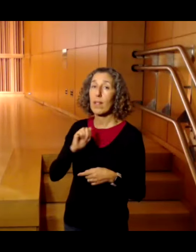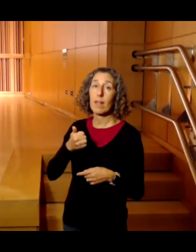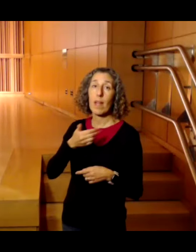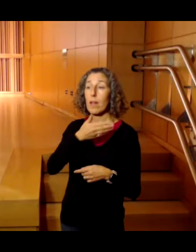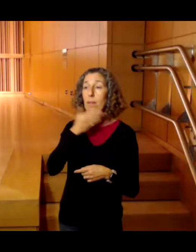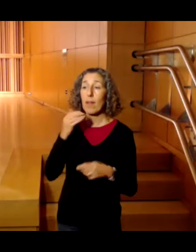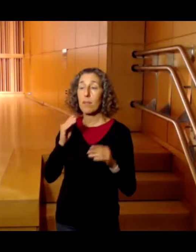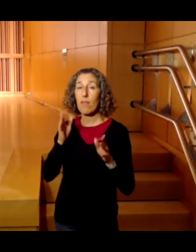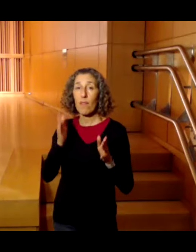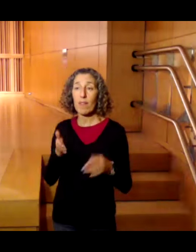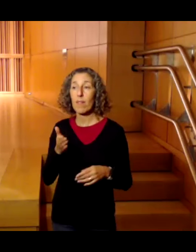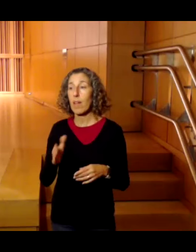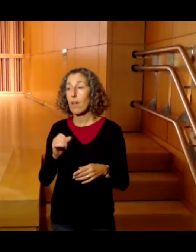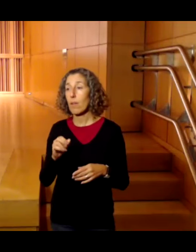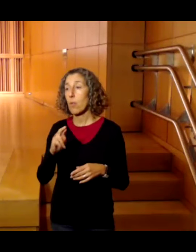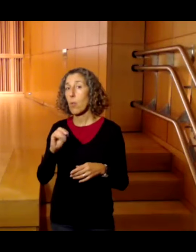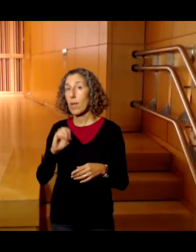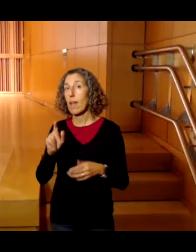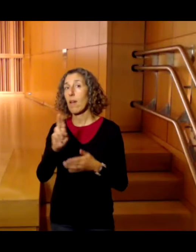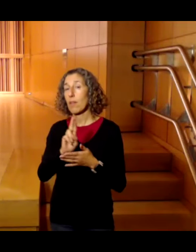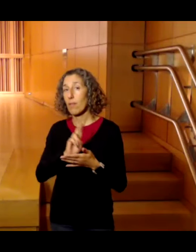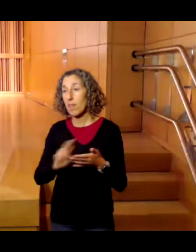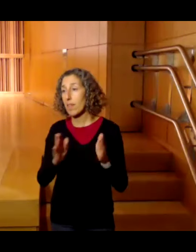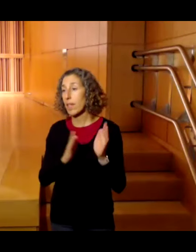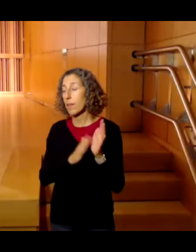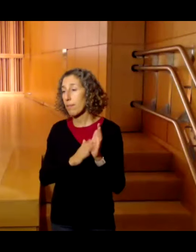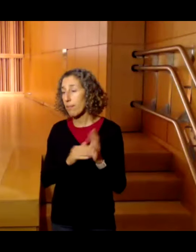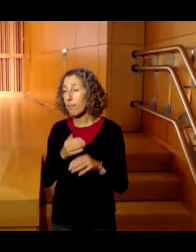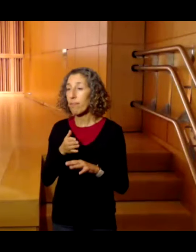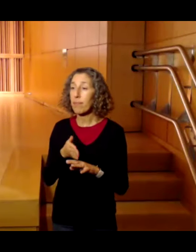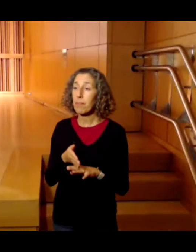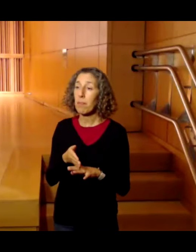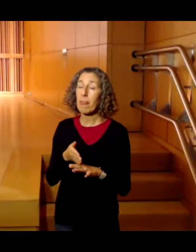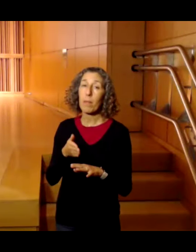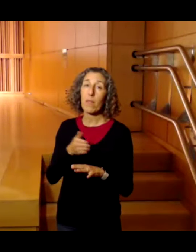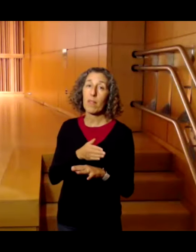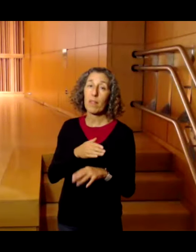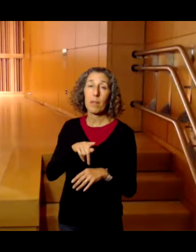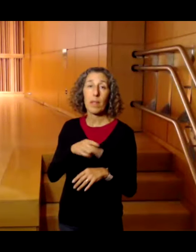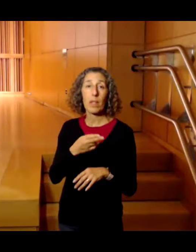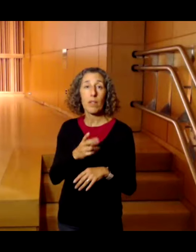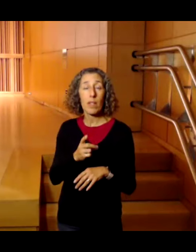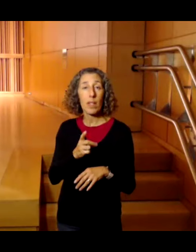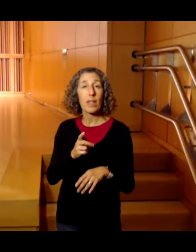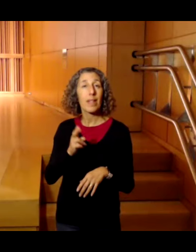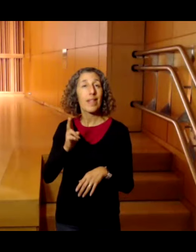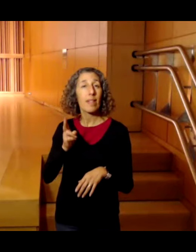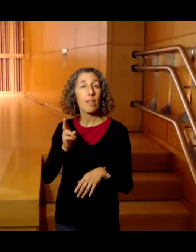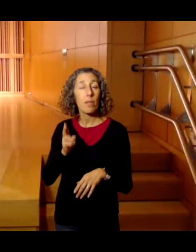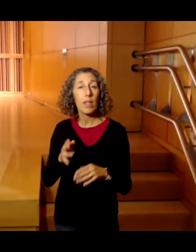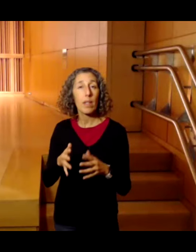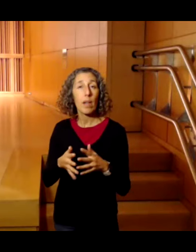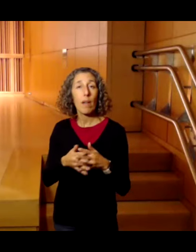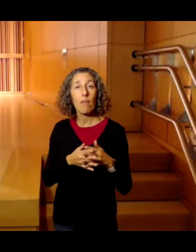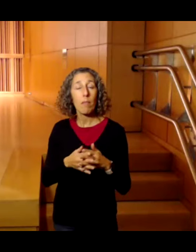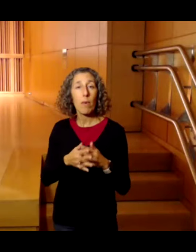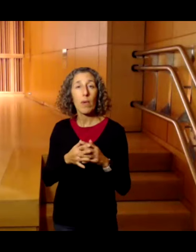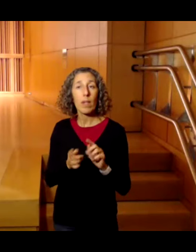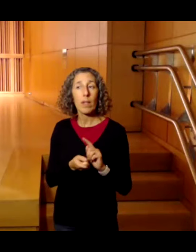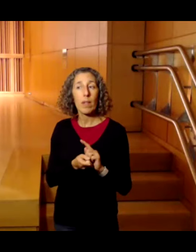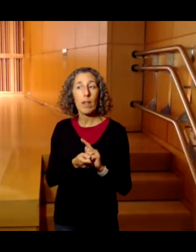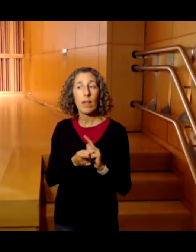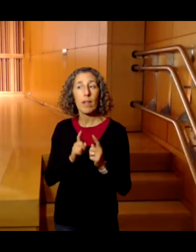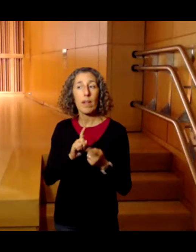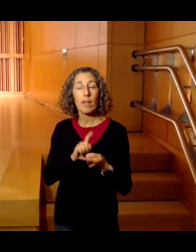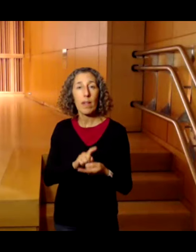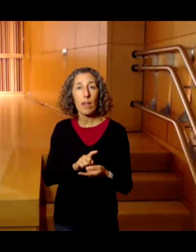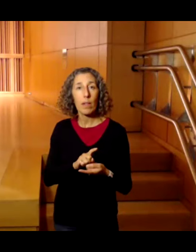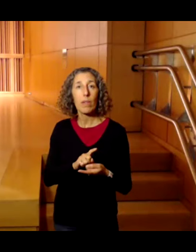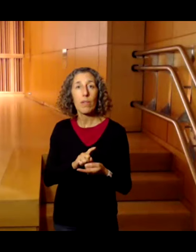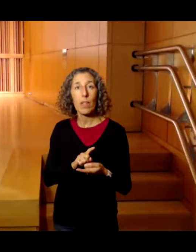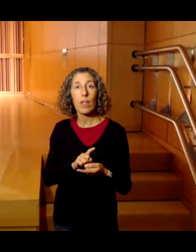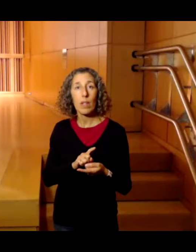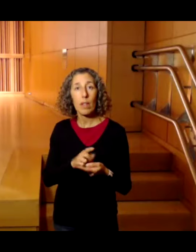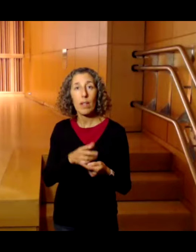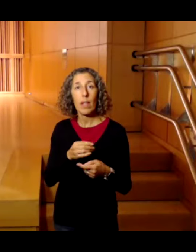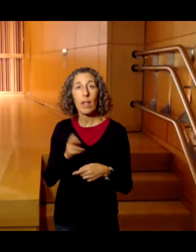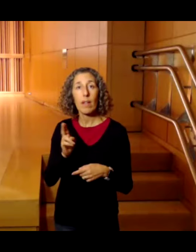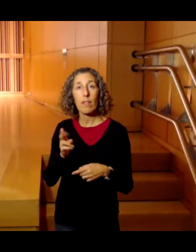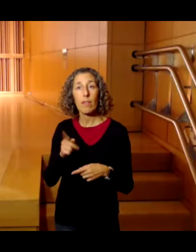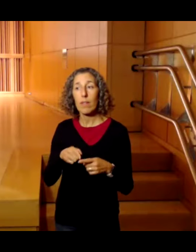Whew! He received his PhD in the history of American civilization from Harvard University and BA in Political Science and History from Duke University.